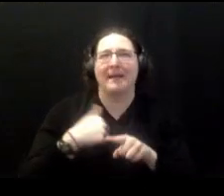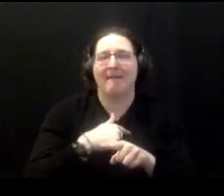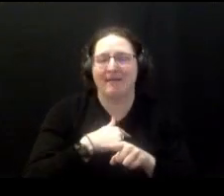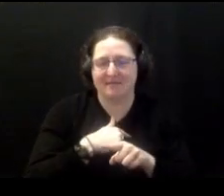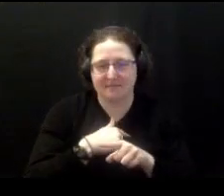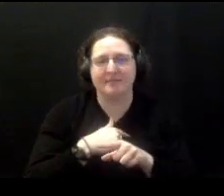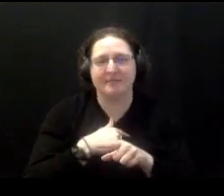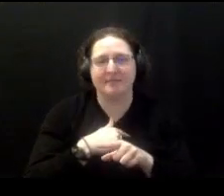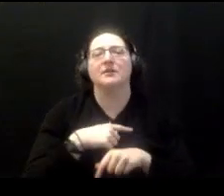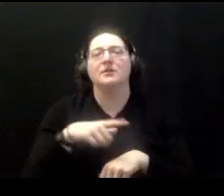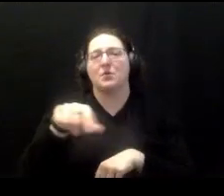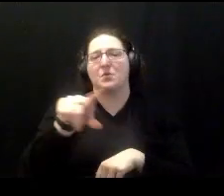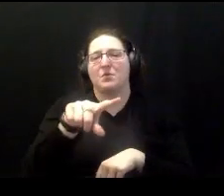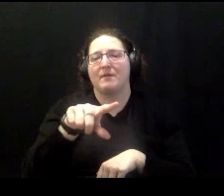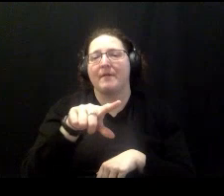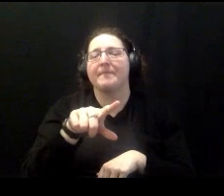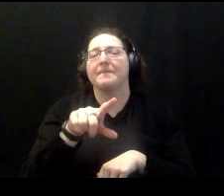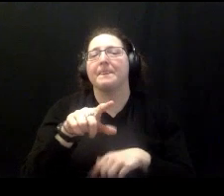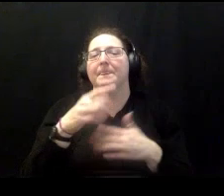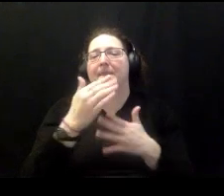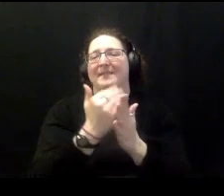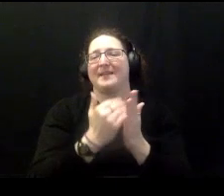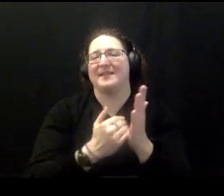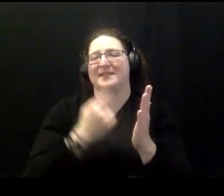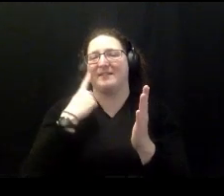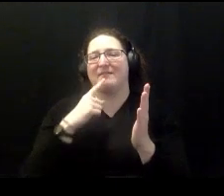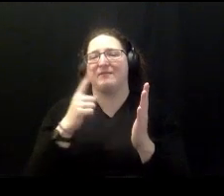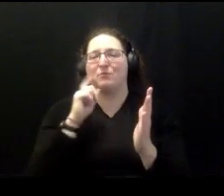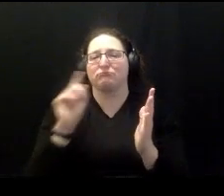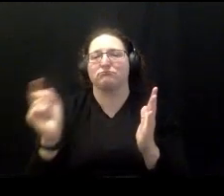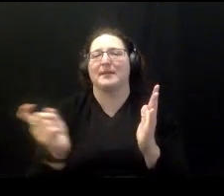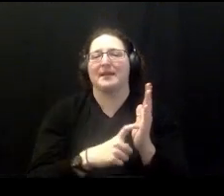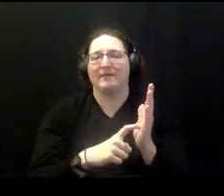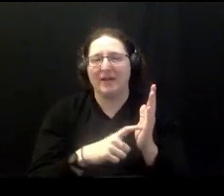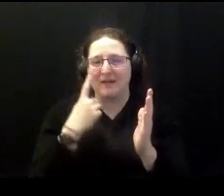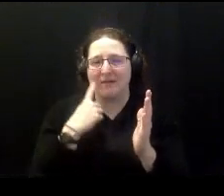Coalition of Rhode Island's annual Hazard Vulnerability Assessment.